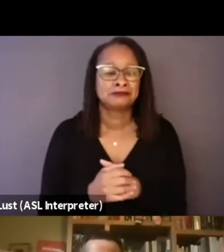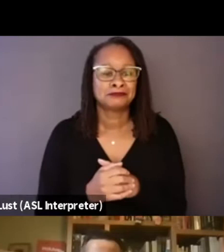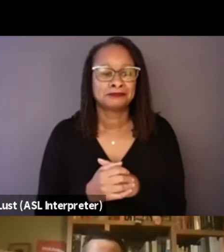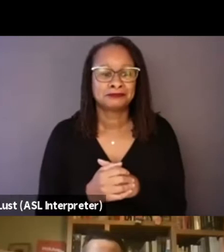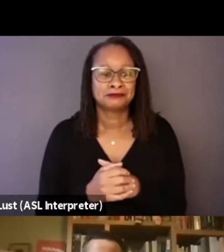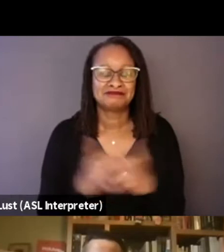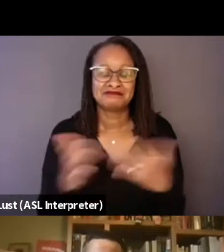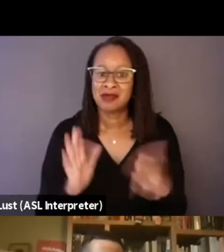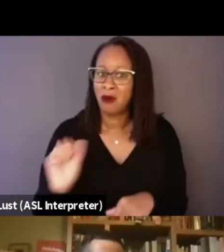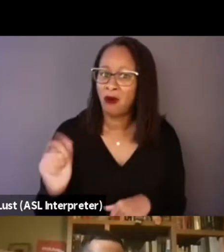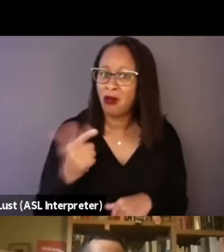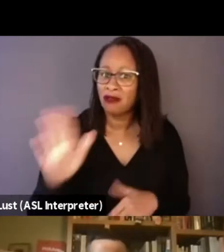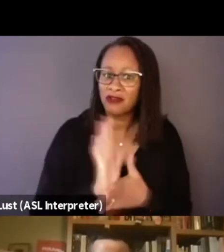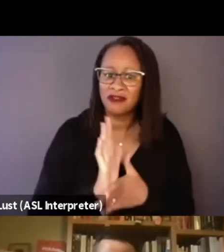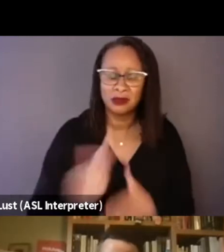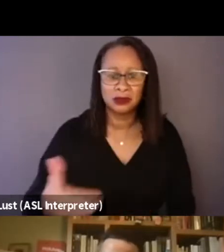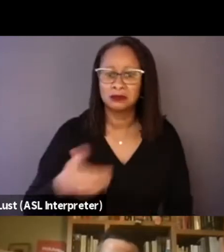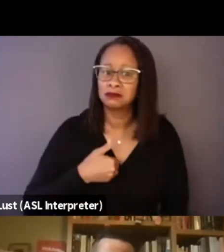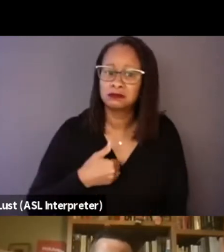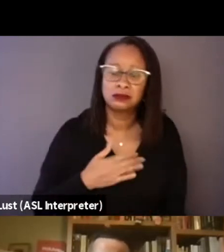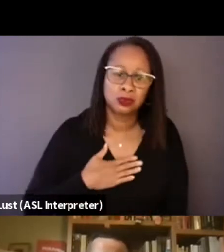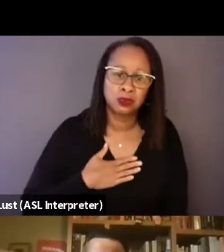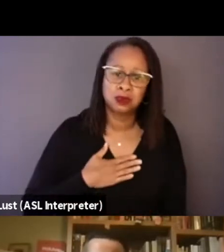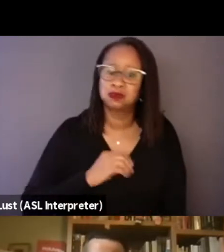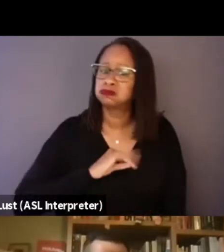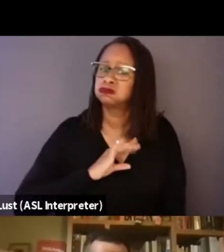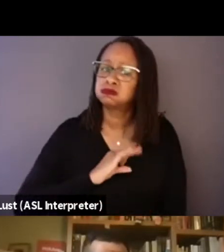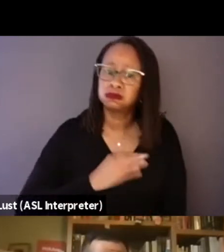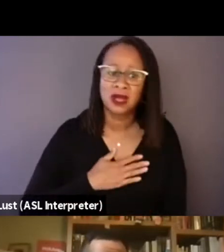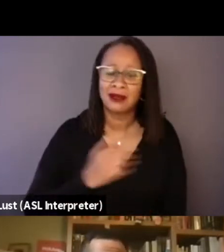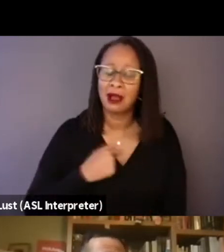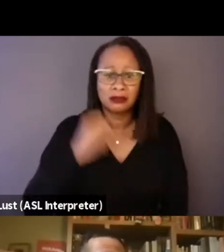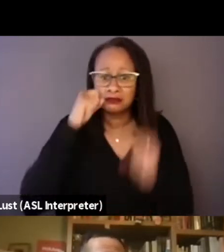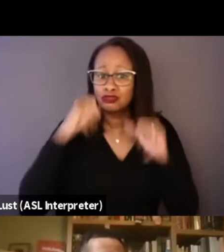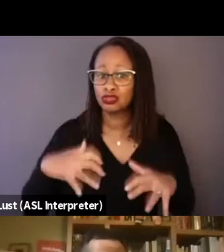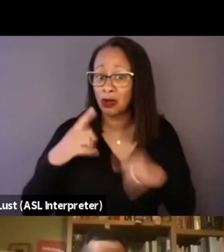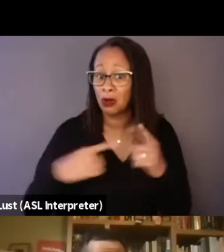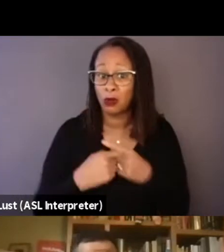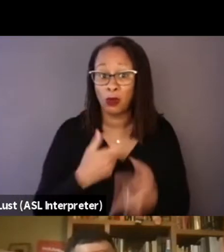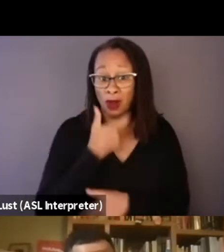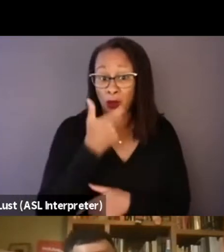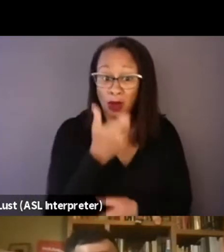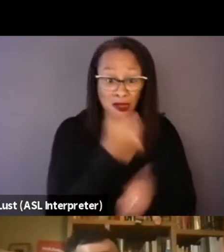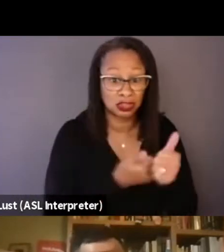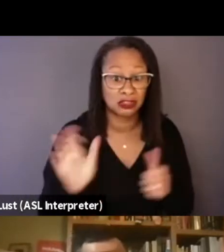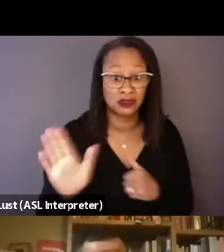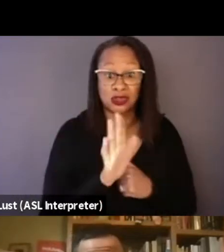how moving all your films were and I was just blown away. So I'm really happy to be talking to you all about them